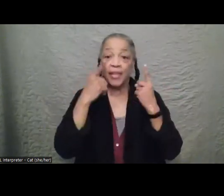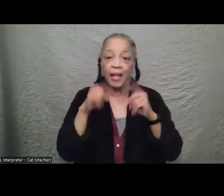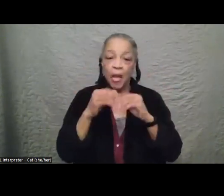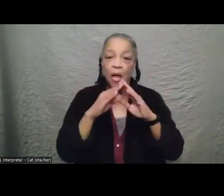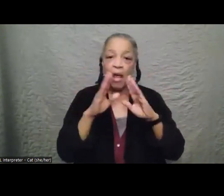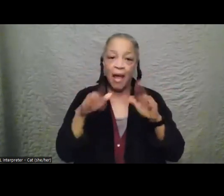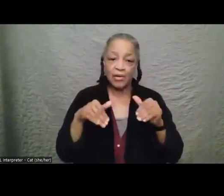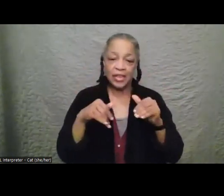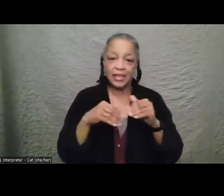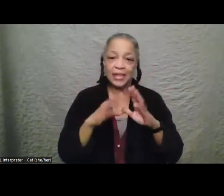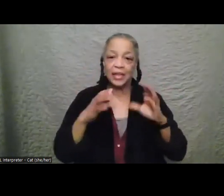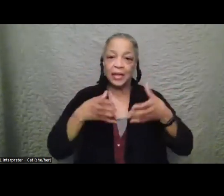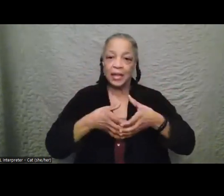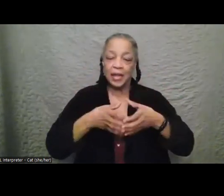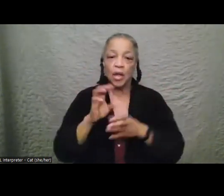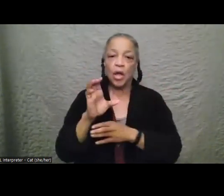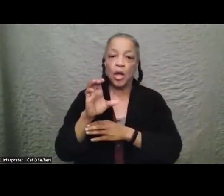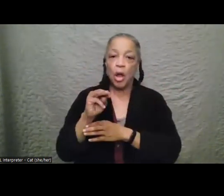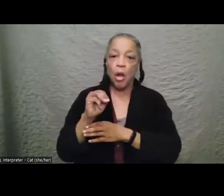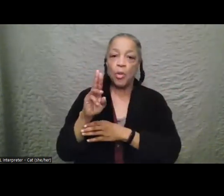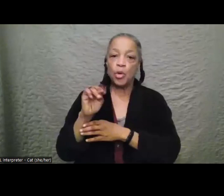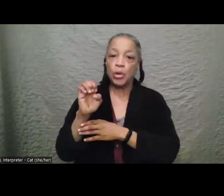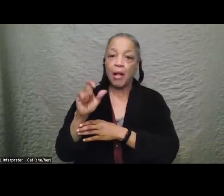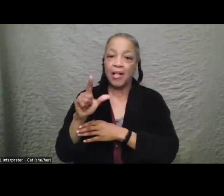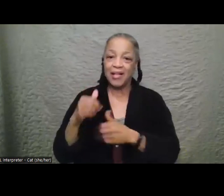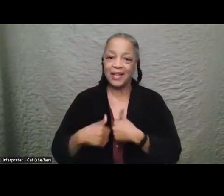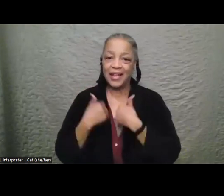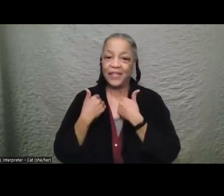Communal living has been shown to be very effective.